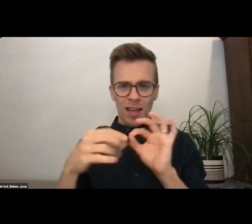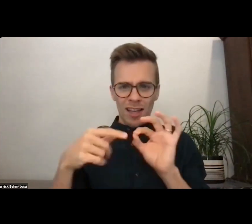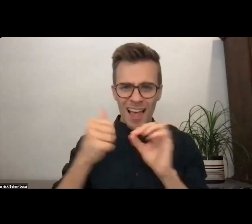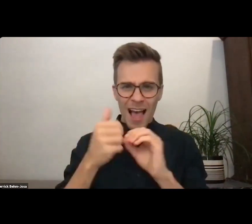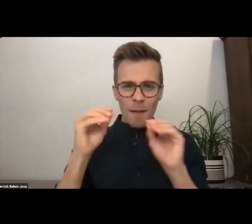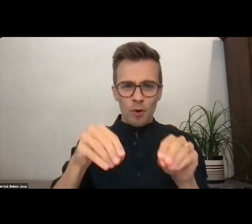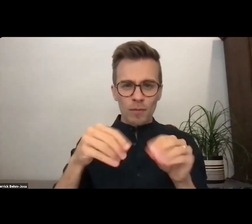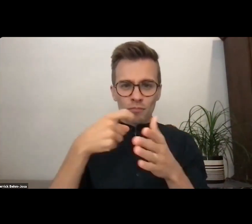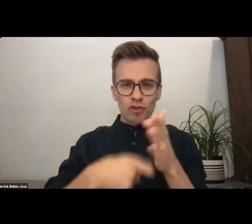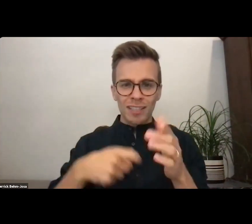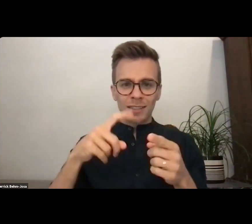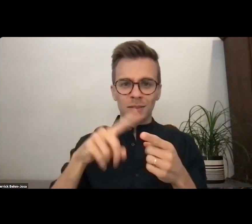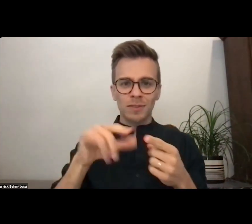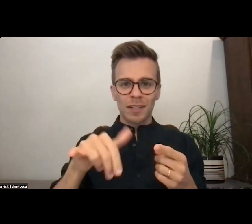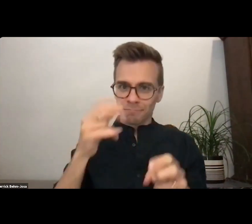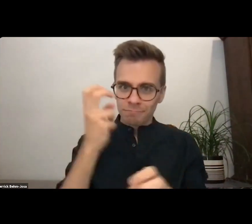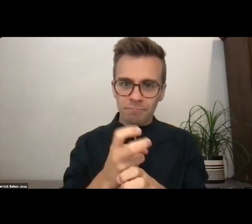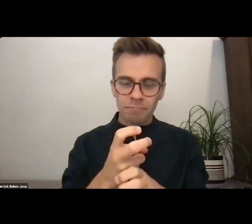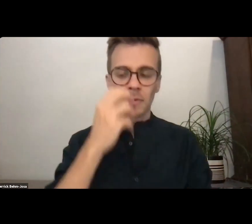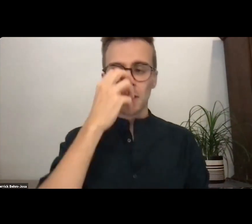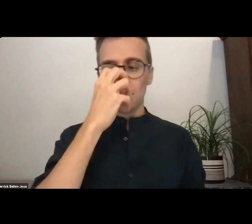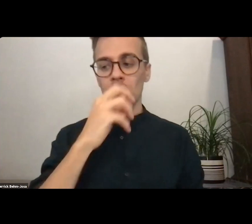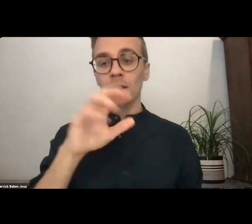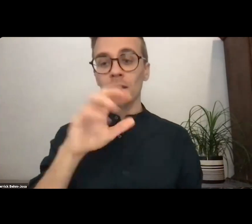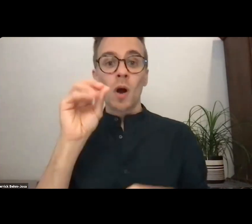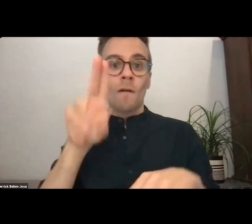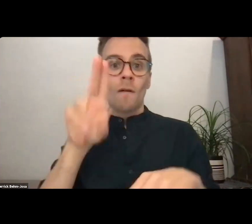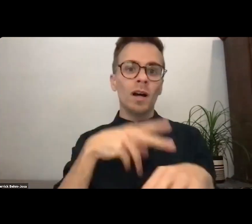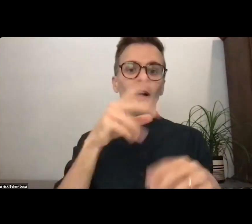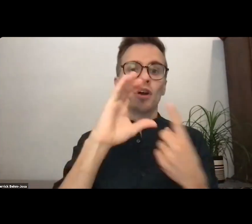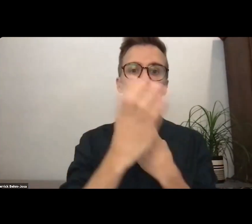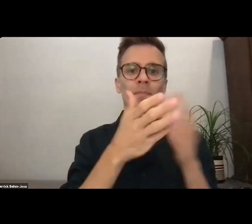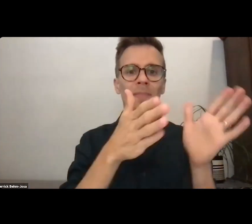But, culture as a driver of change is difficult. How do you put a price tag on that?